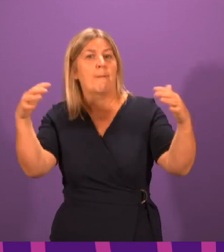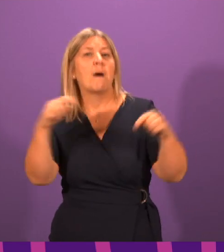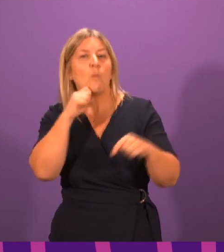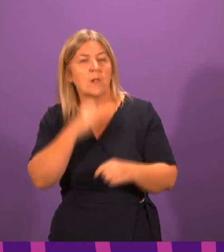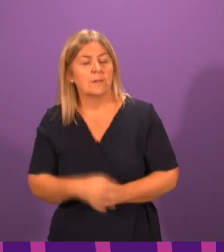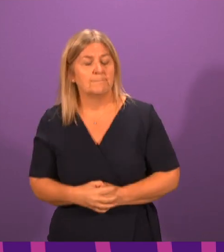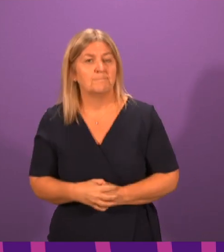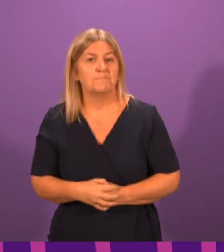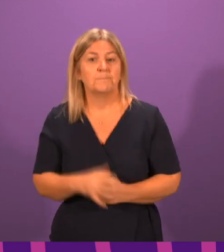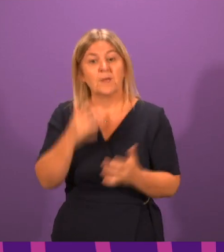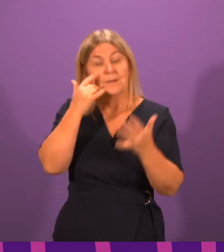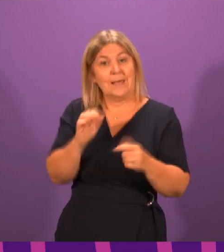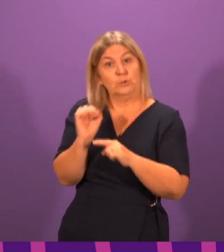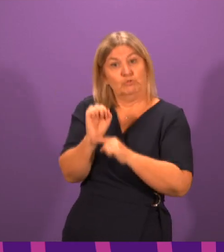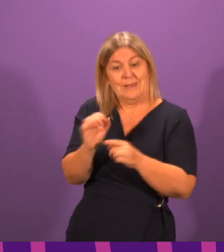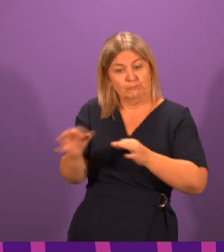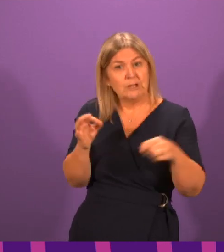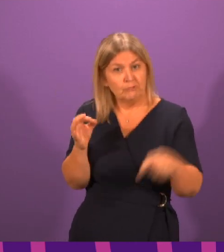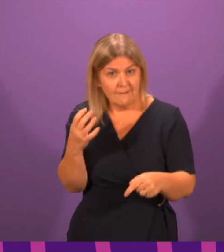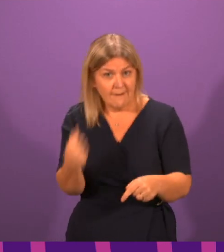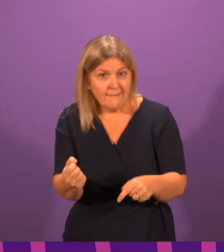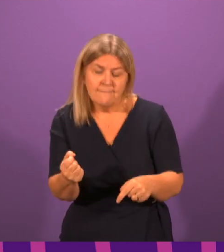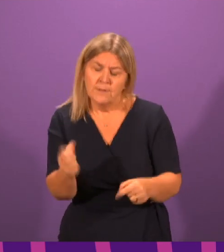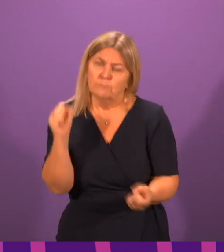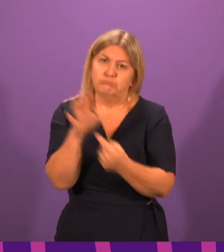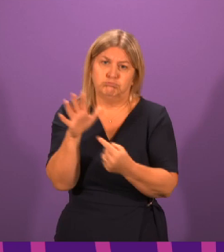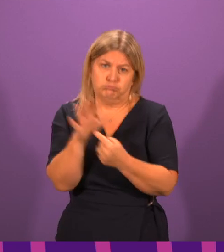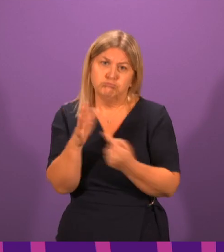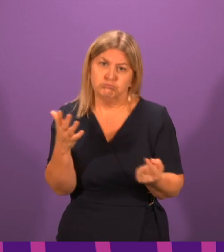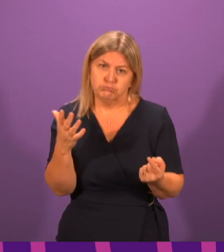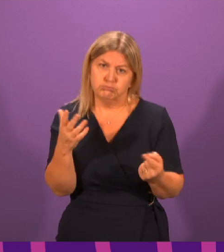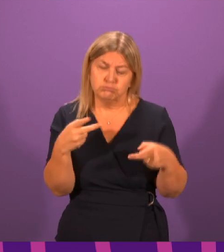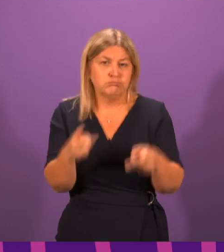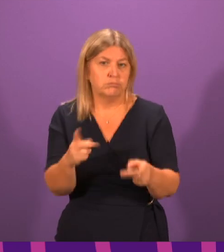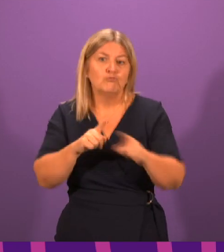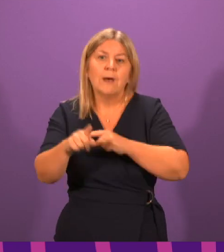Our test and protect strategy is a vital element in the battle to disrupt the spread of the virus.